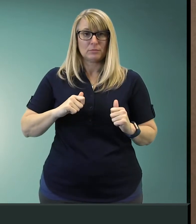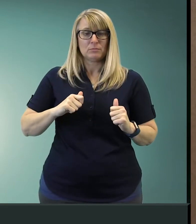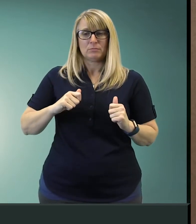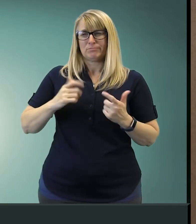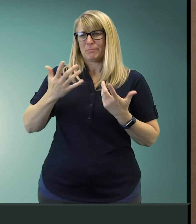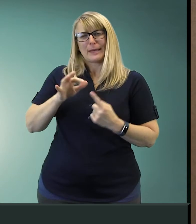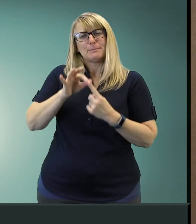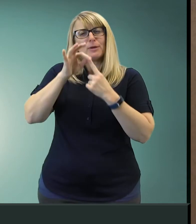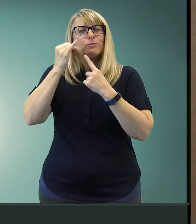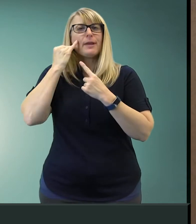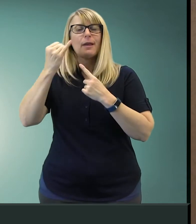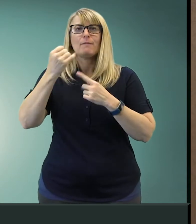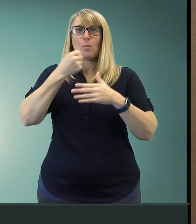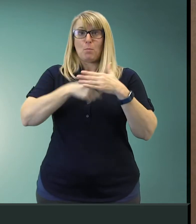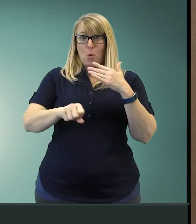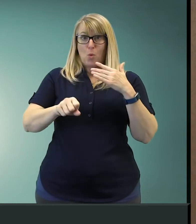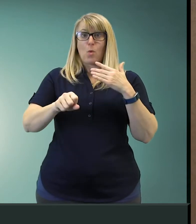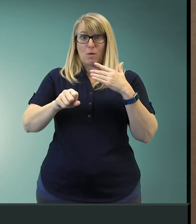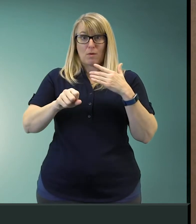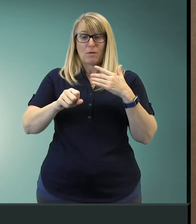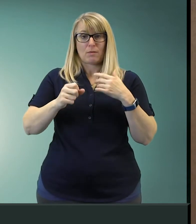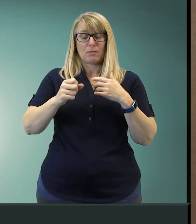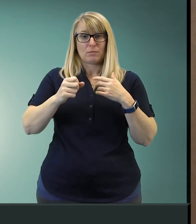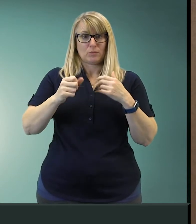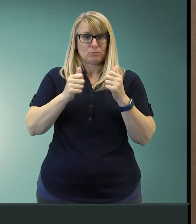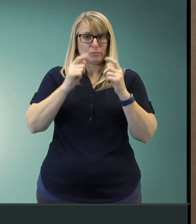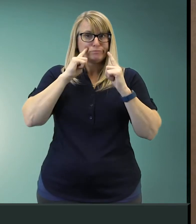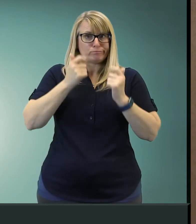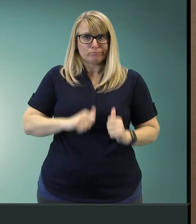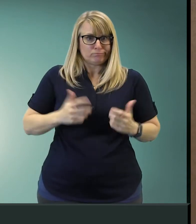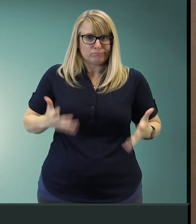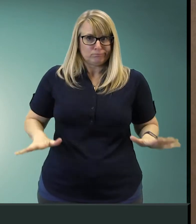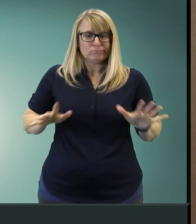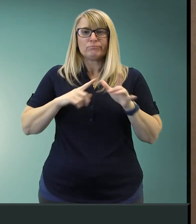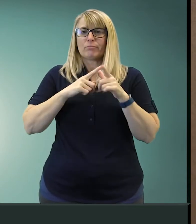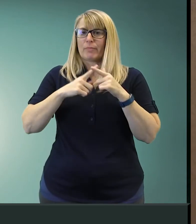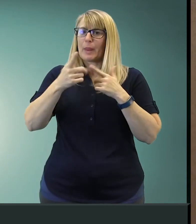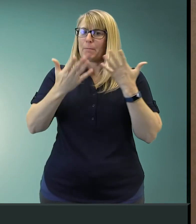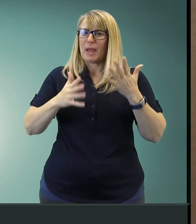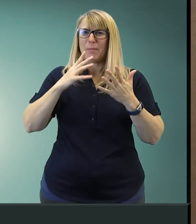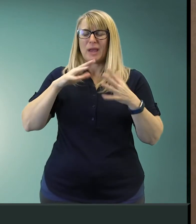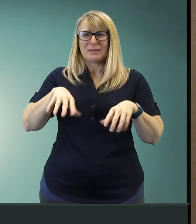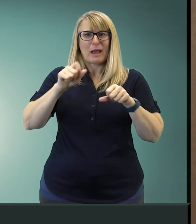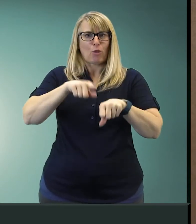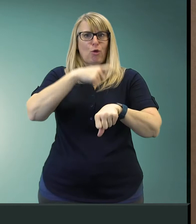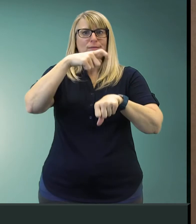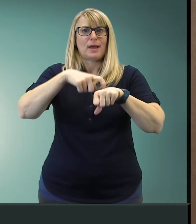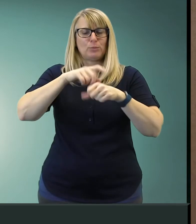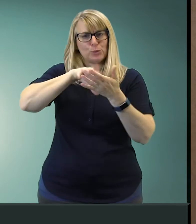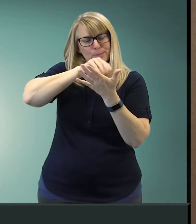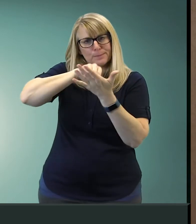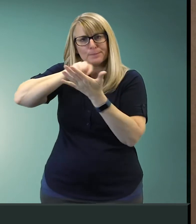especially if they were born with it, it might take them maybe twice as long to do the same task,